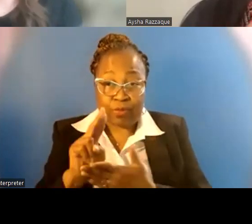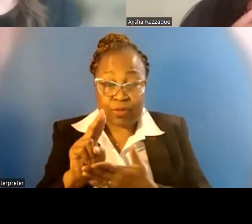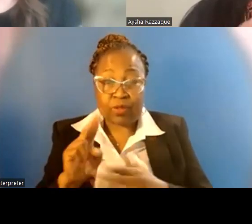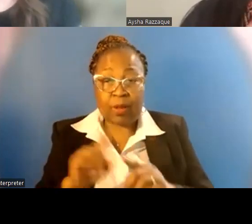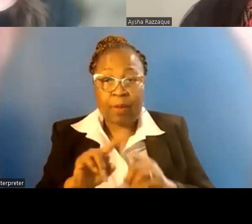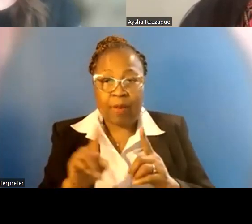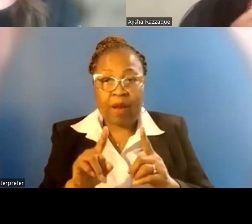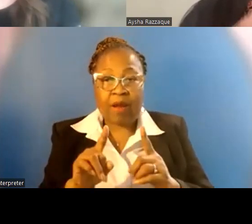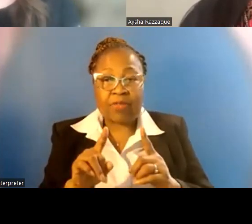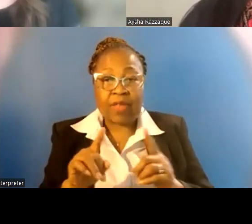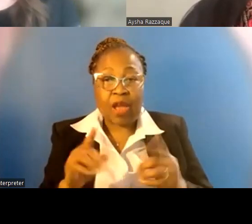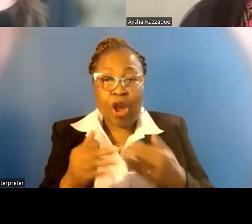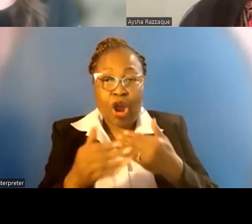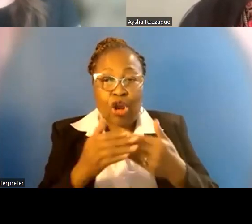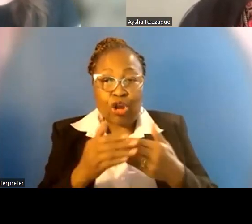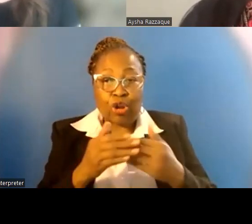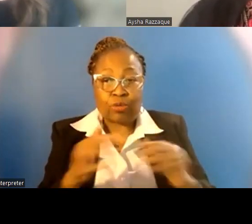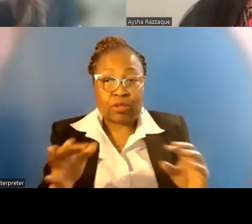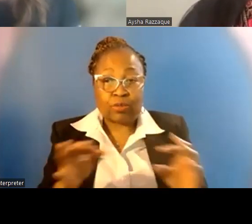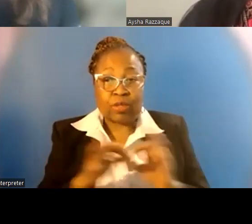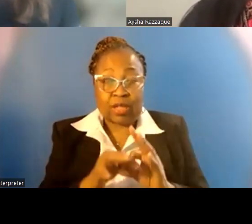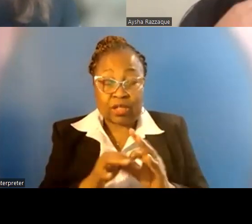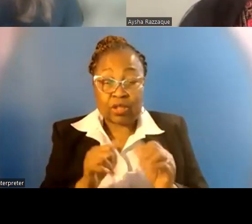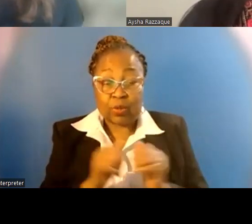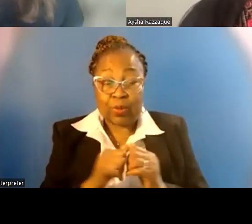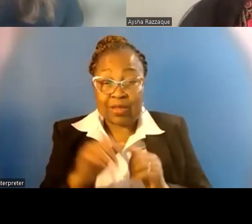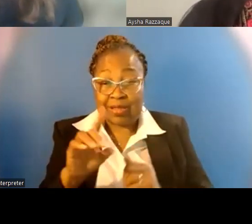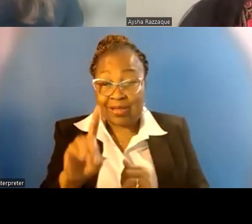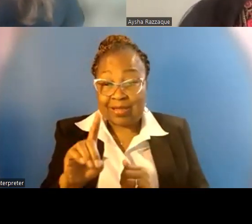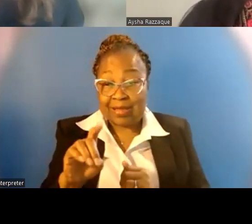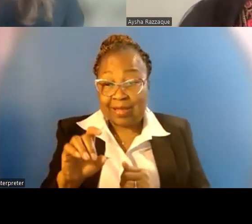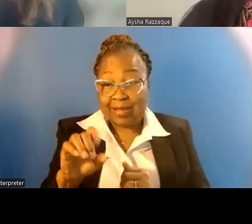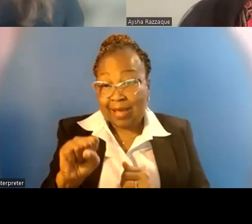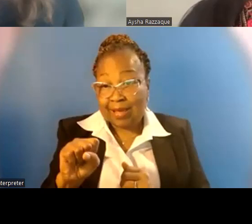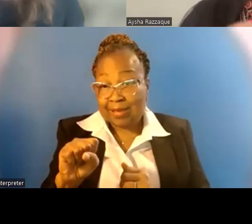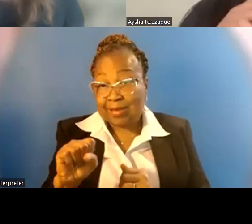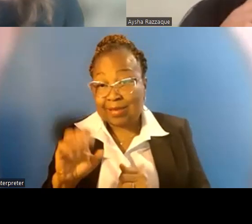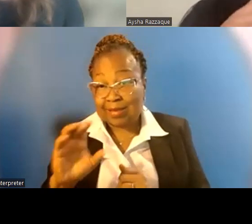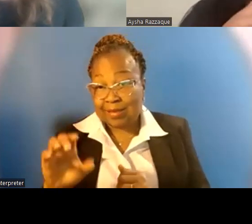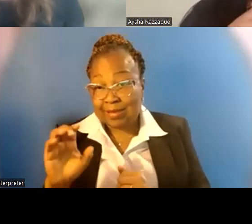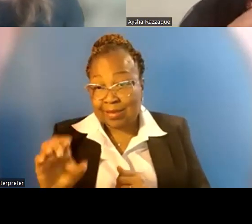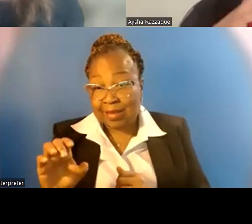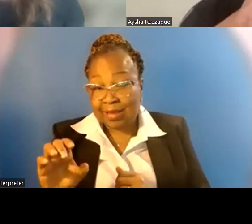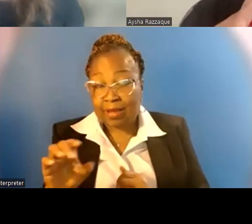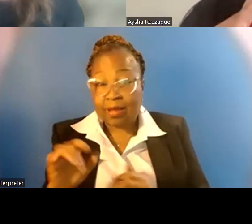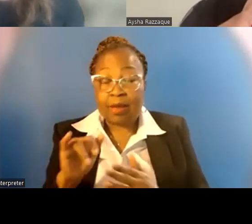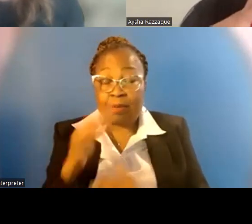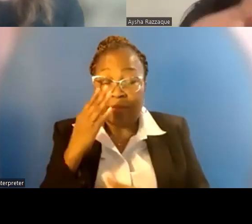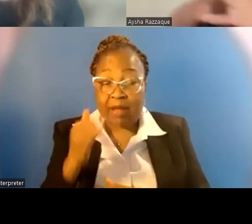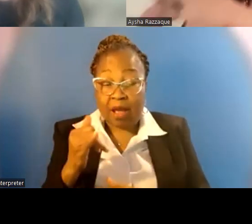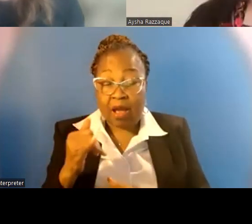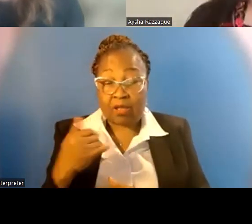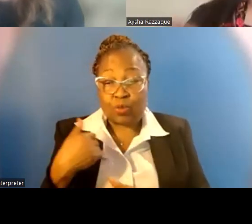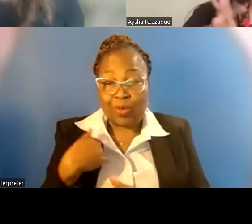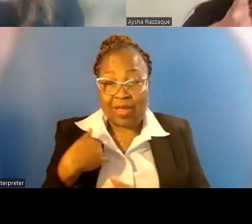with the DSCC, since the DSCC is then the one that has a liaison to our like disability resource center